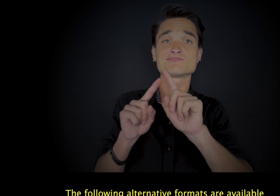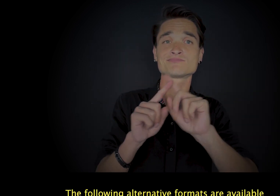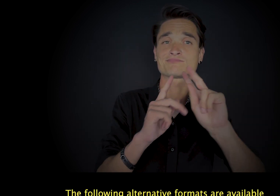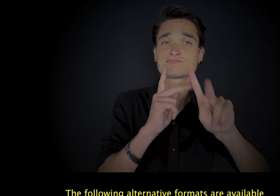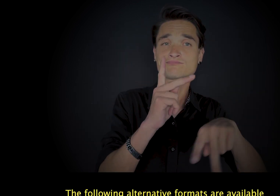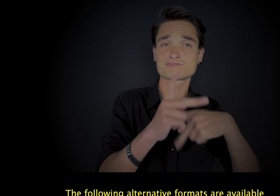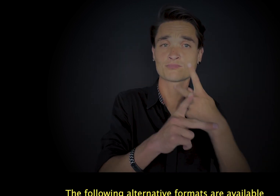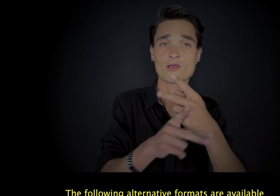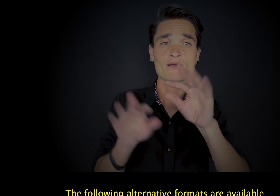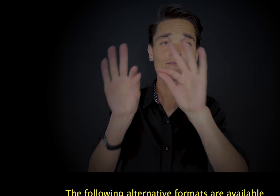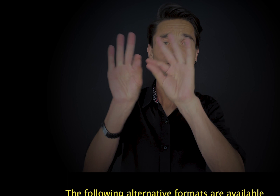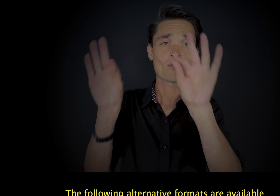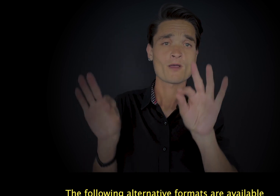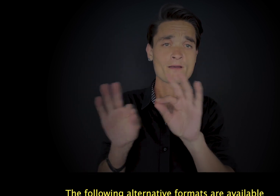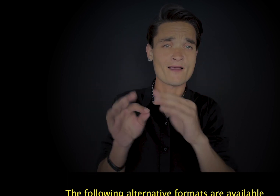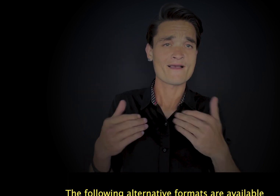The following alternative formats are available